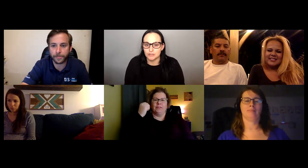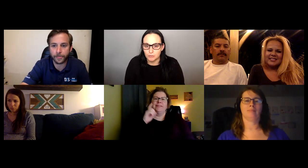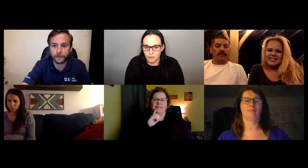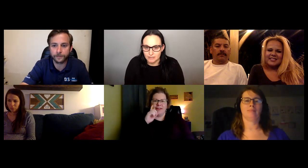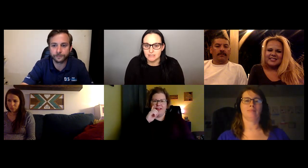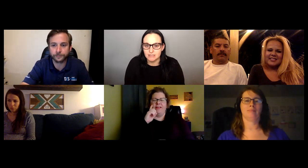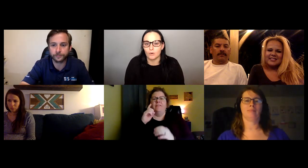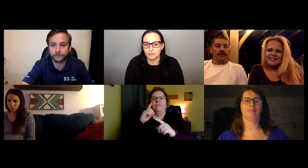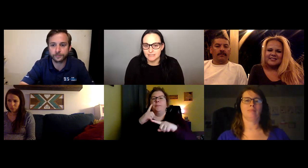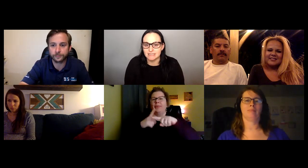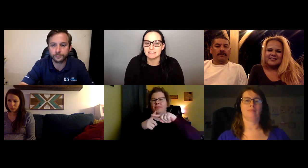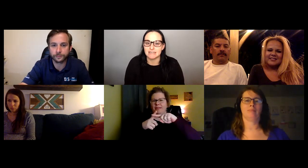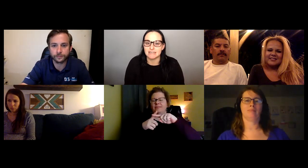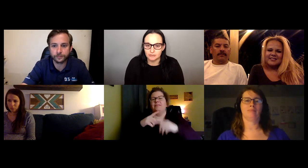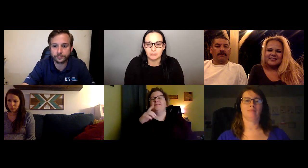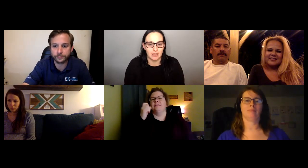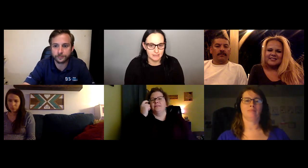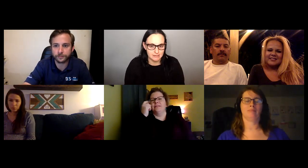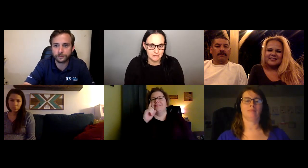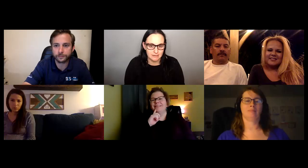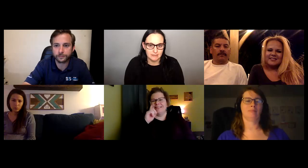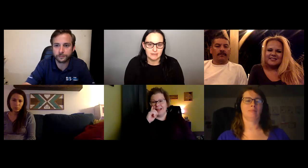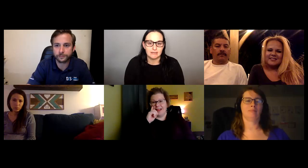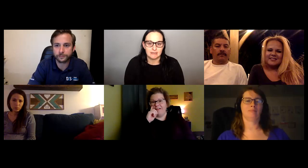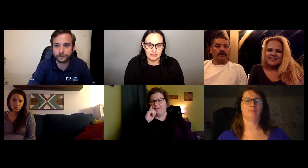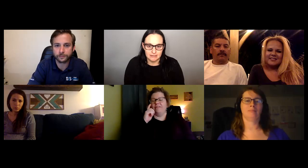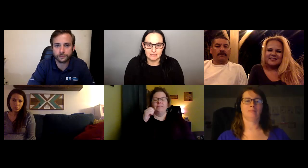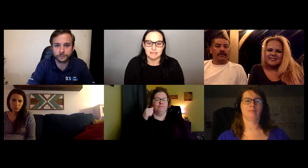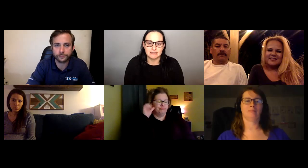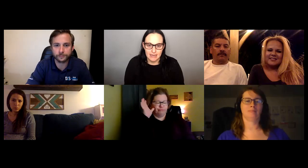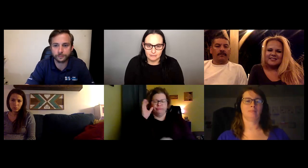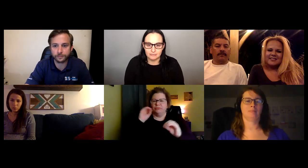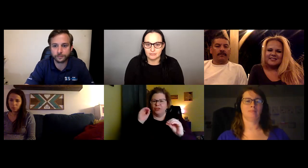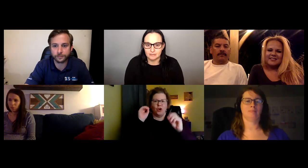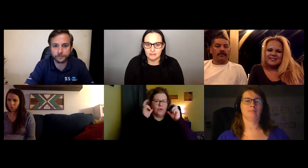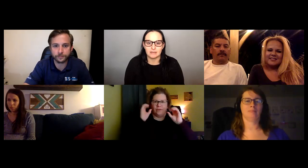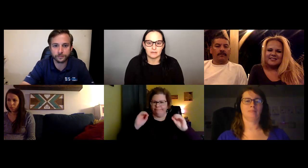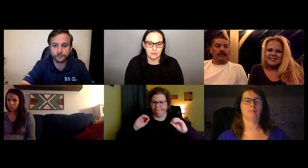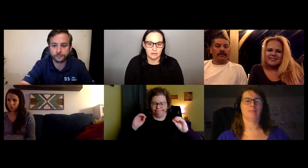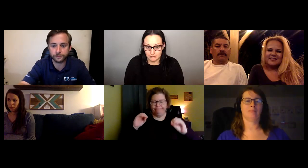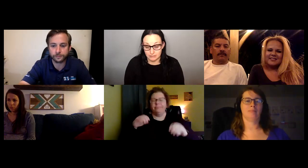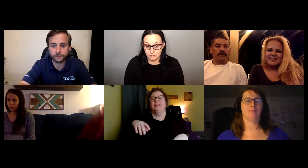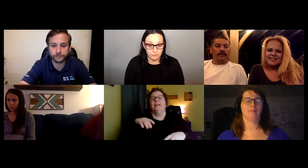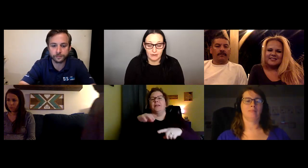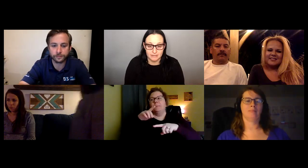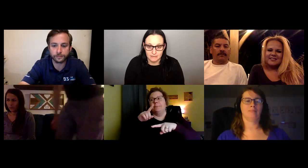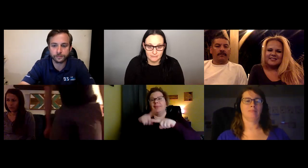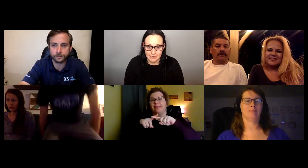boys the oldest is deaf plus he's